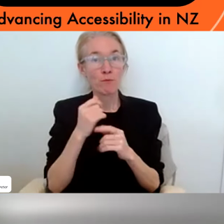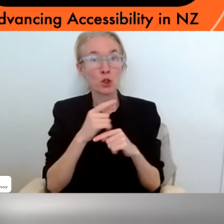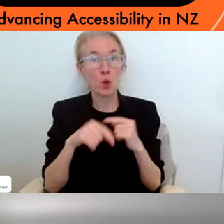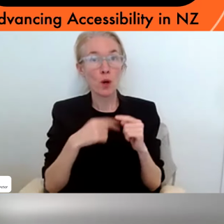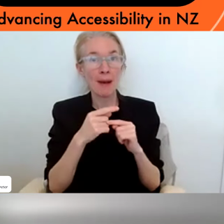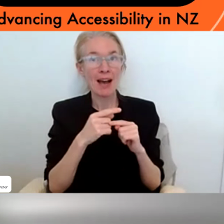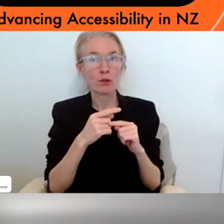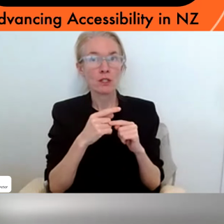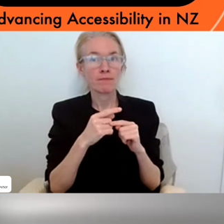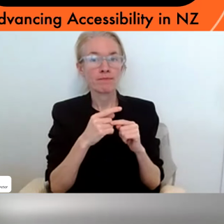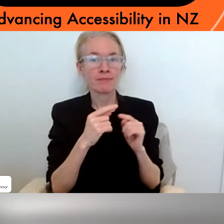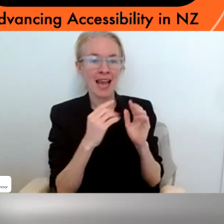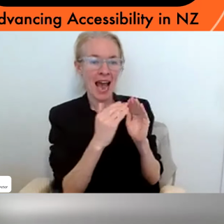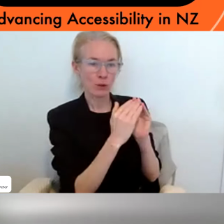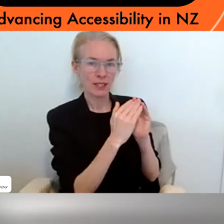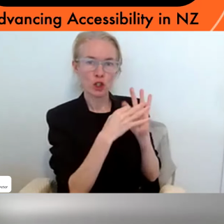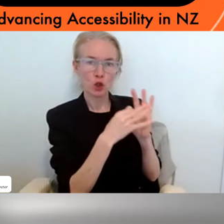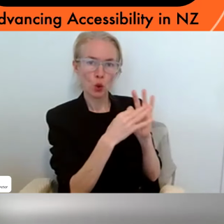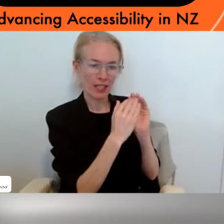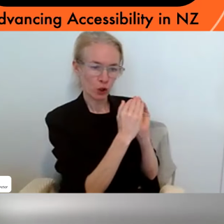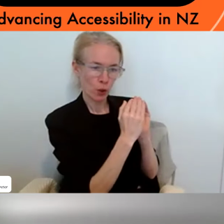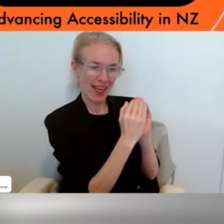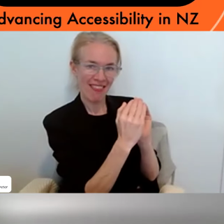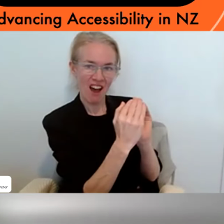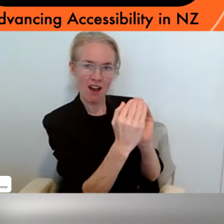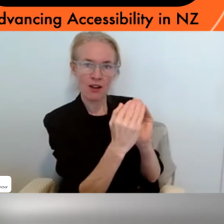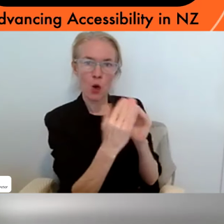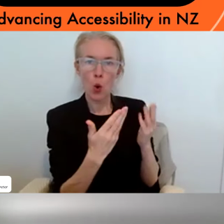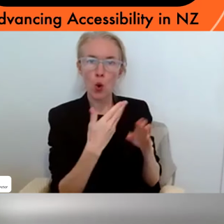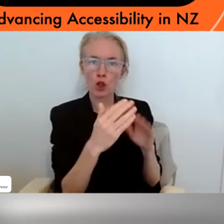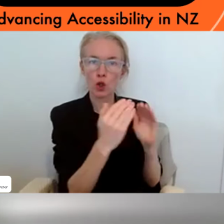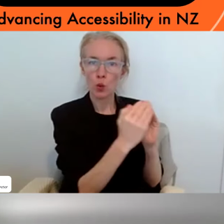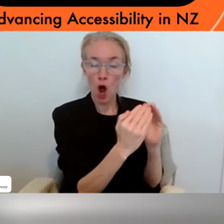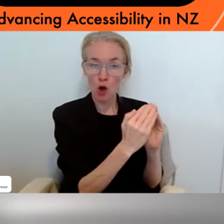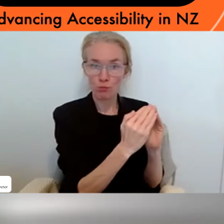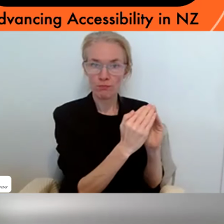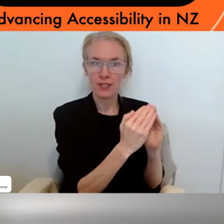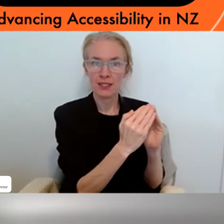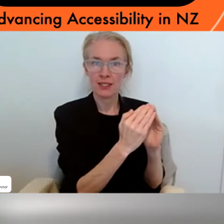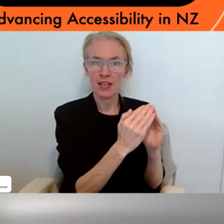homes, I would see the biggest problem being the spatial allowance